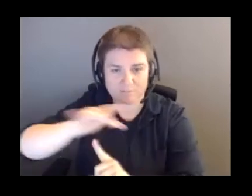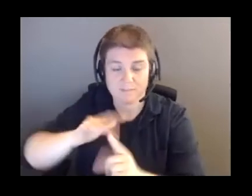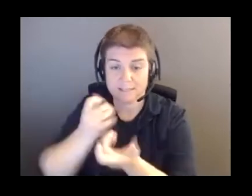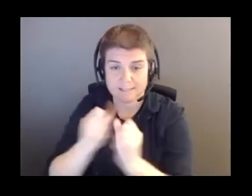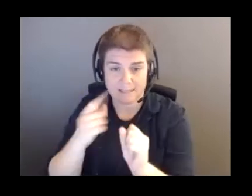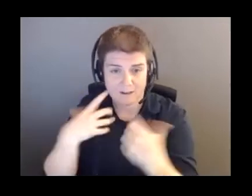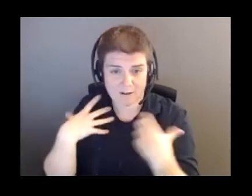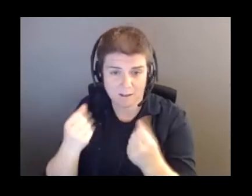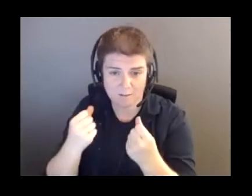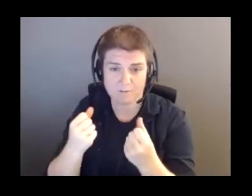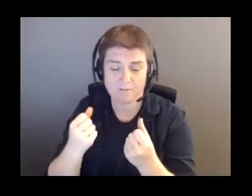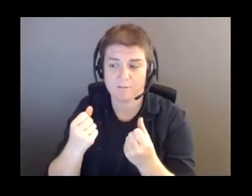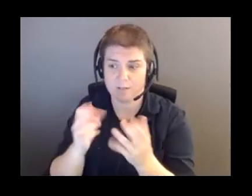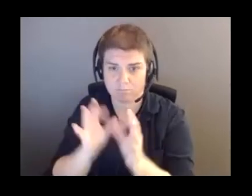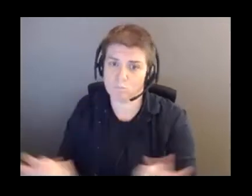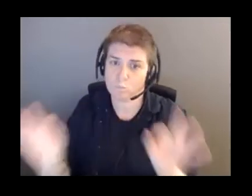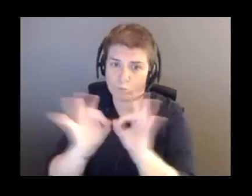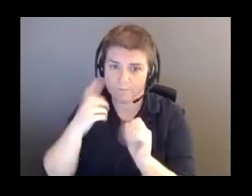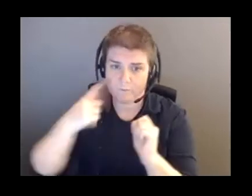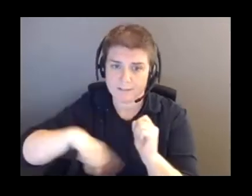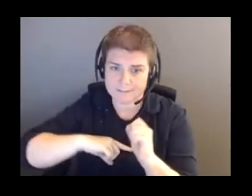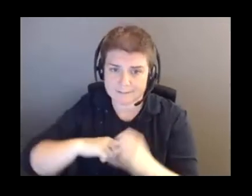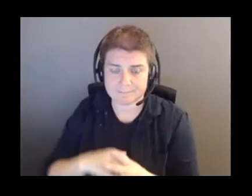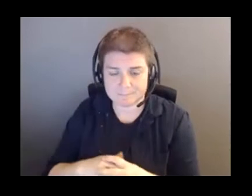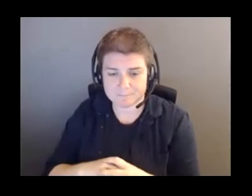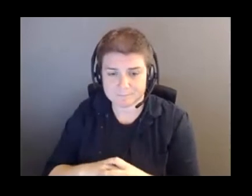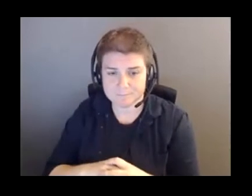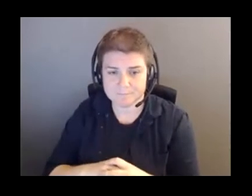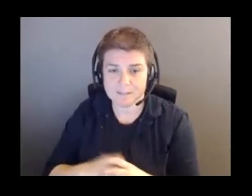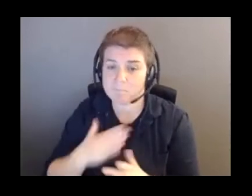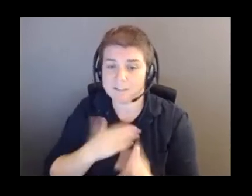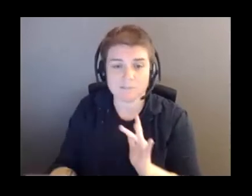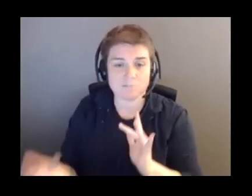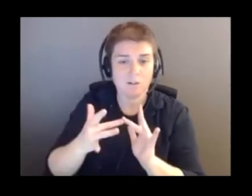are very important for us to consider. Please reach out to me if you are unsure or have